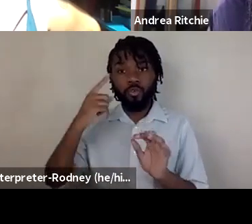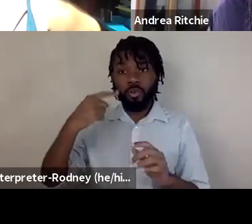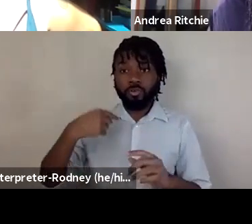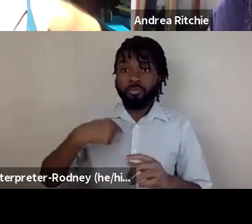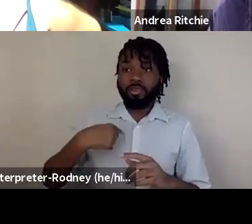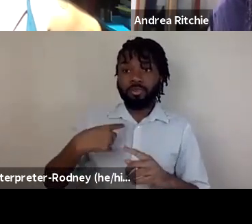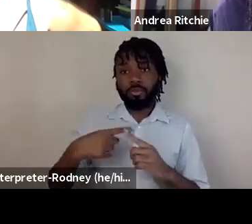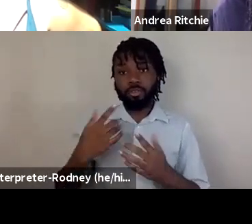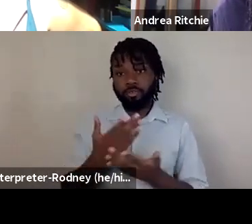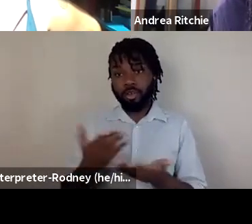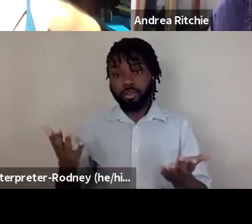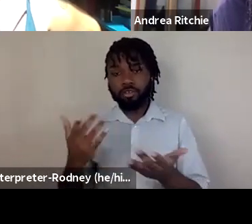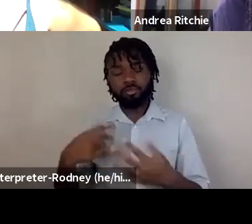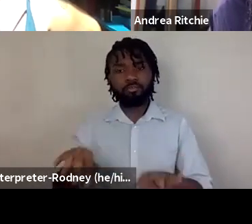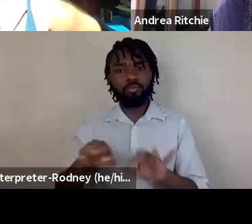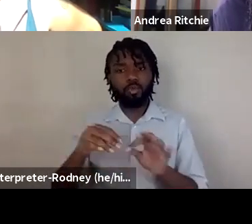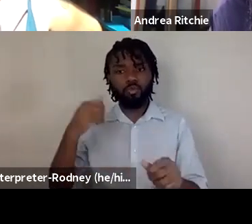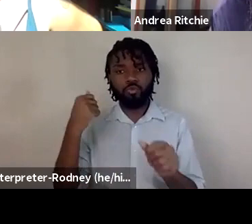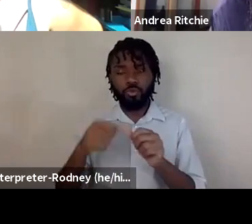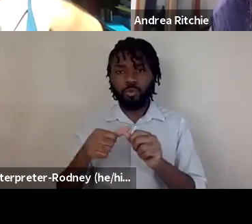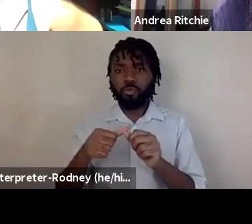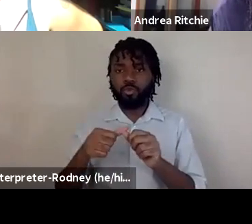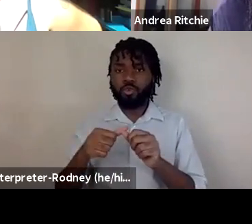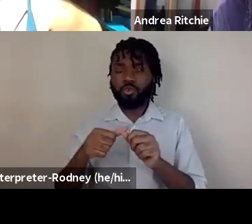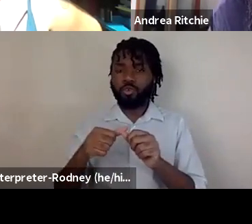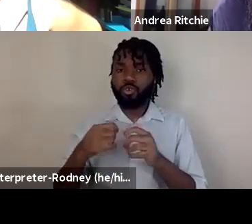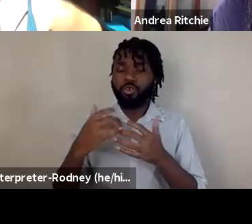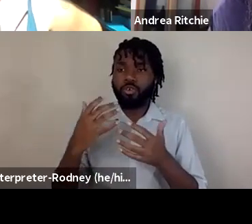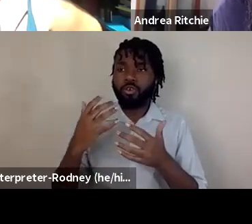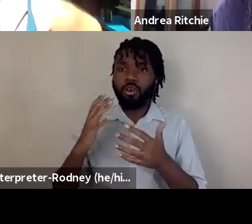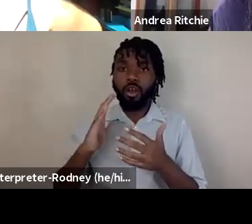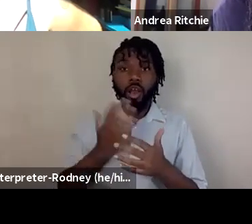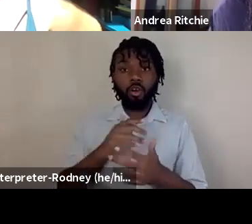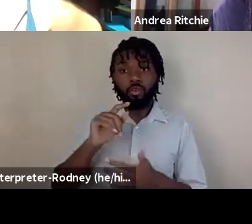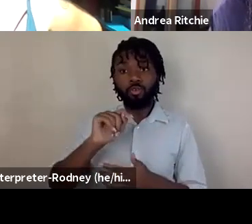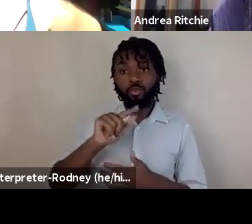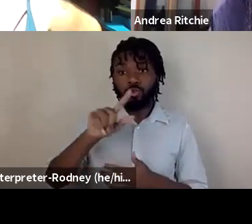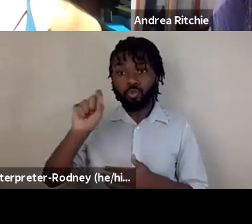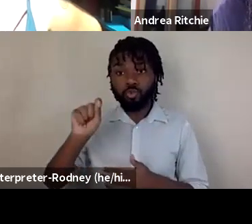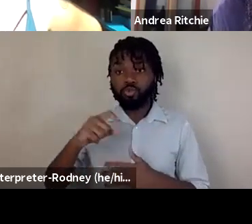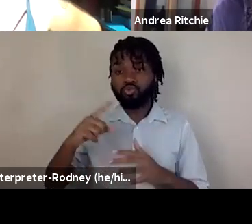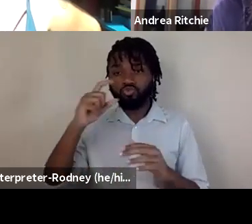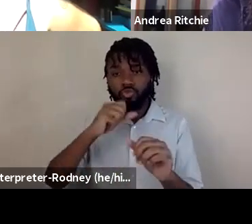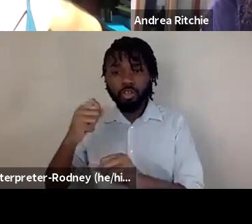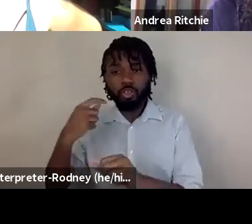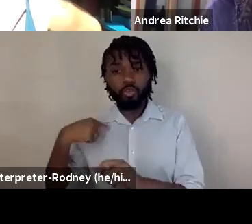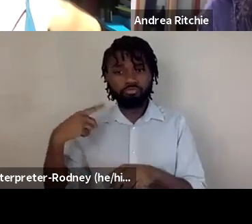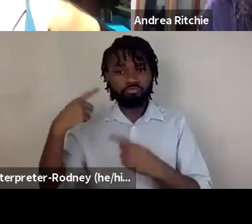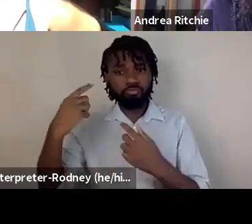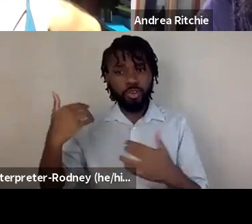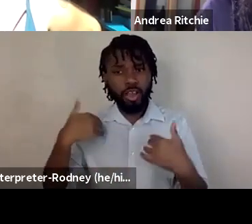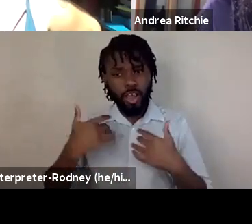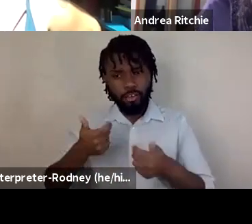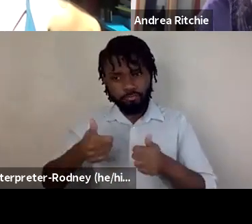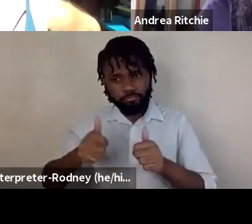re-imagining putting the tools and strategies, or refine the tools and strategies that we have always had and elevating them.